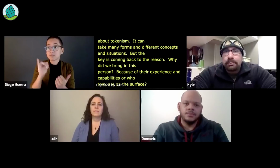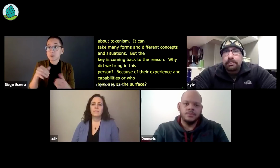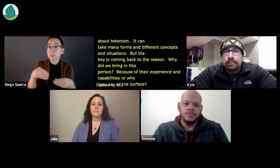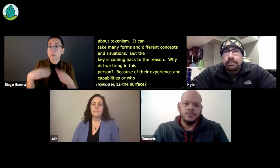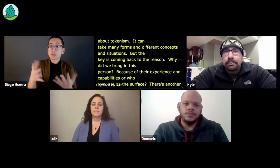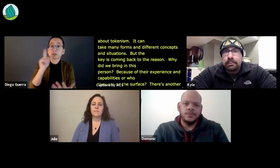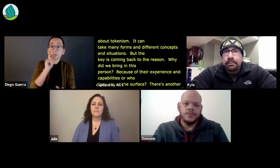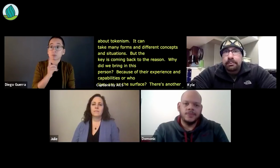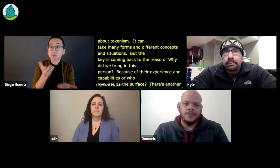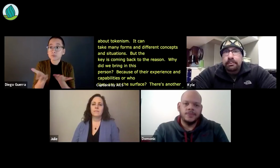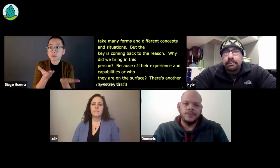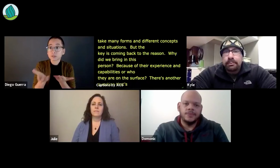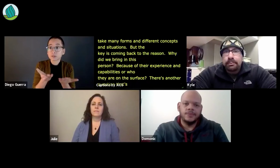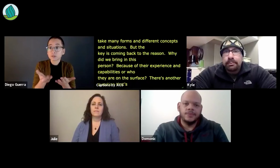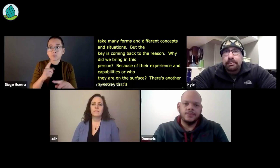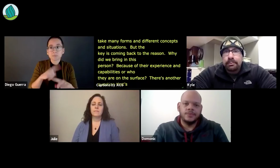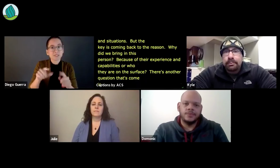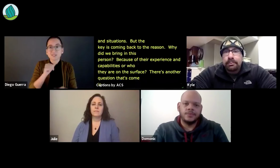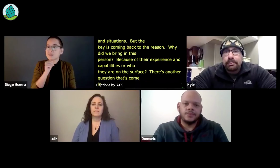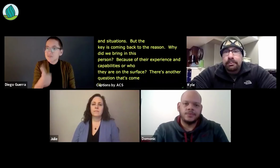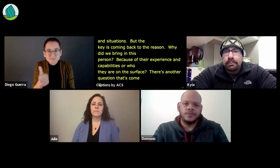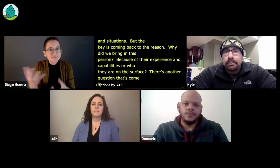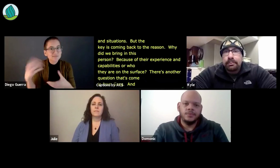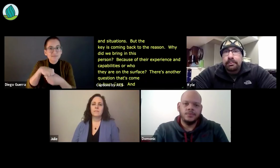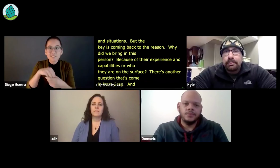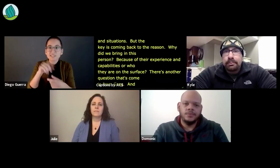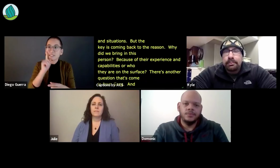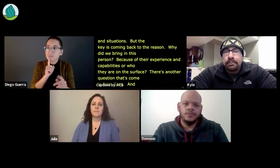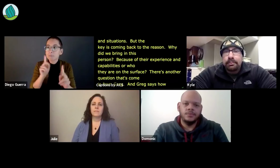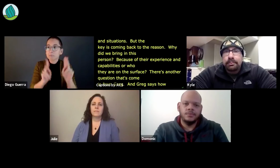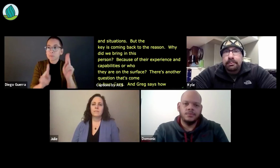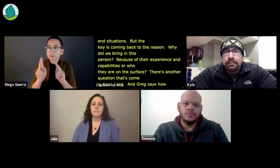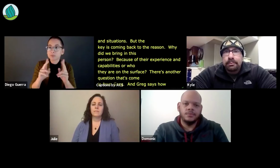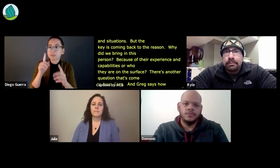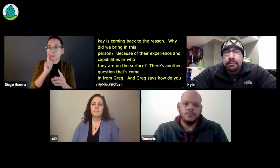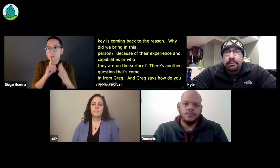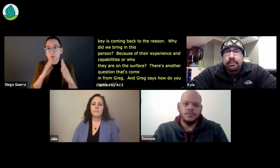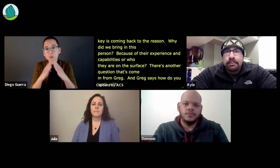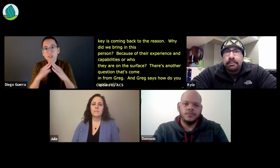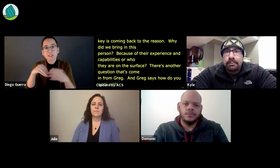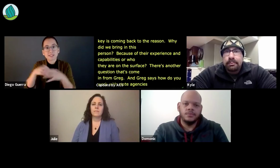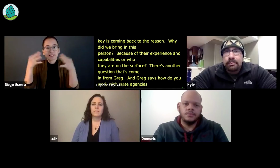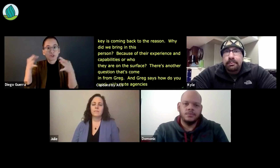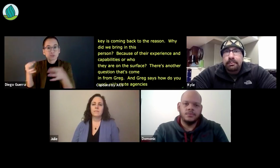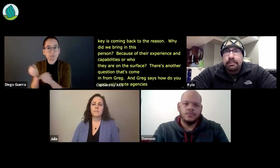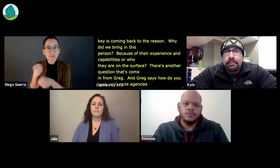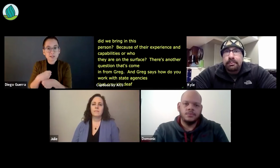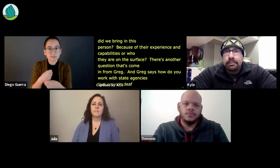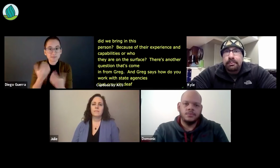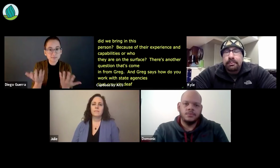provide deaf services that does not include deaf folks or the deaf community in their decision making.